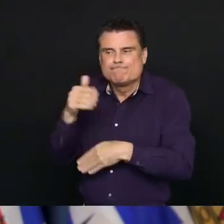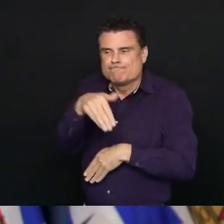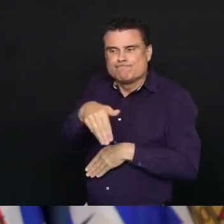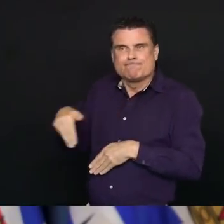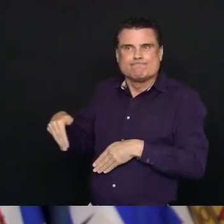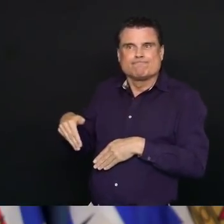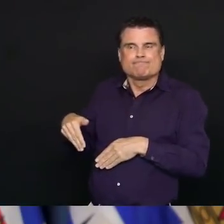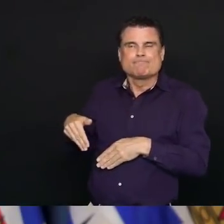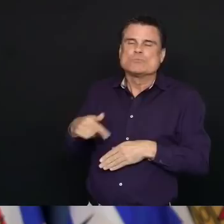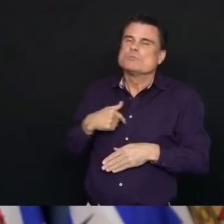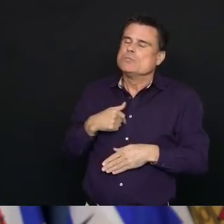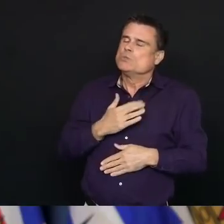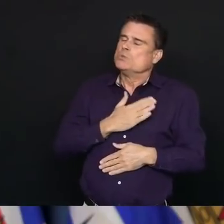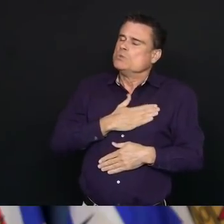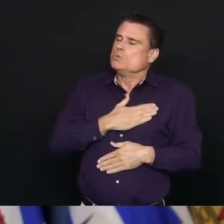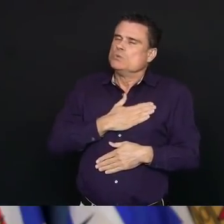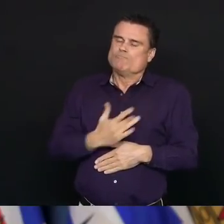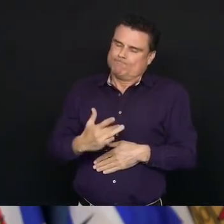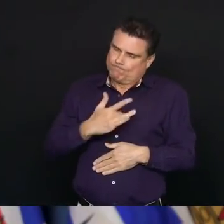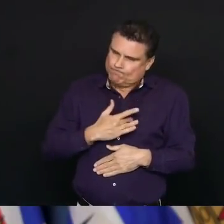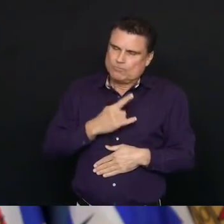condolences with all of those people.